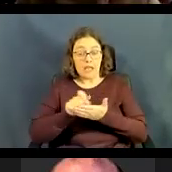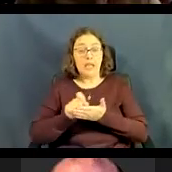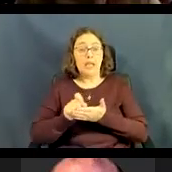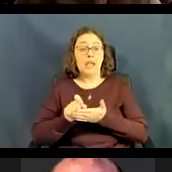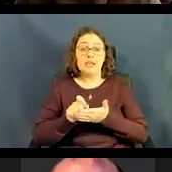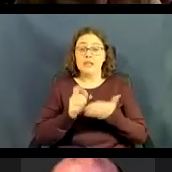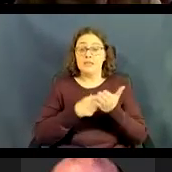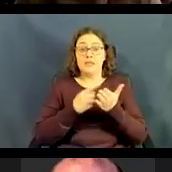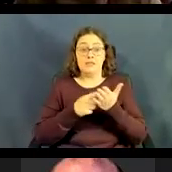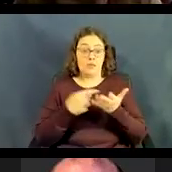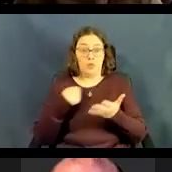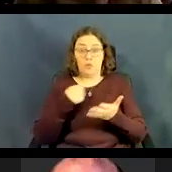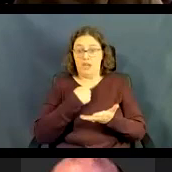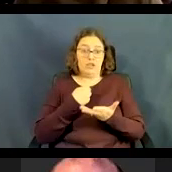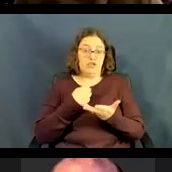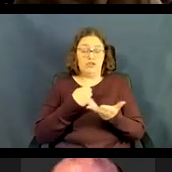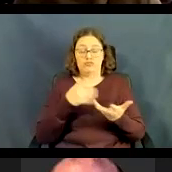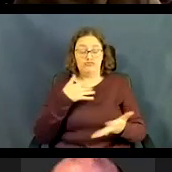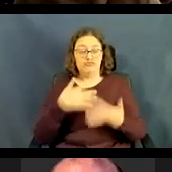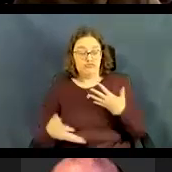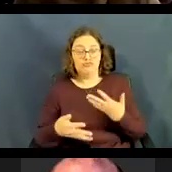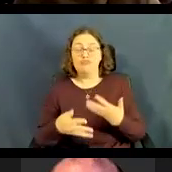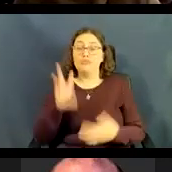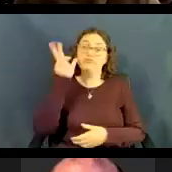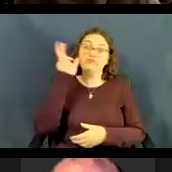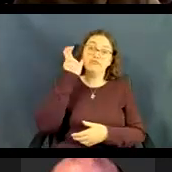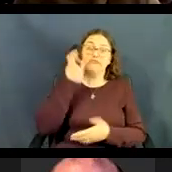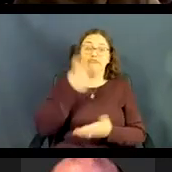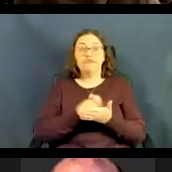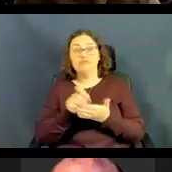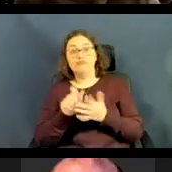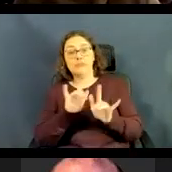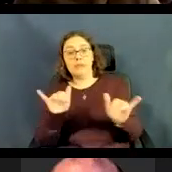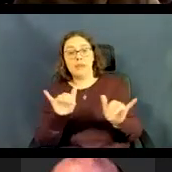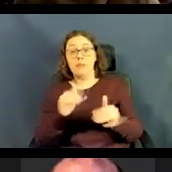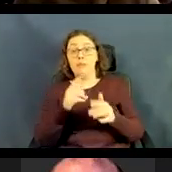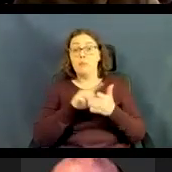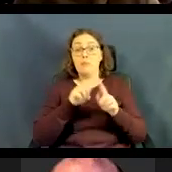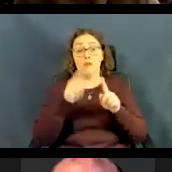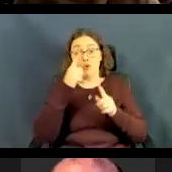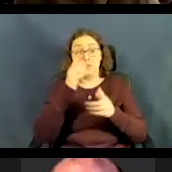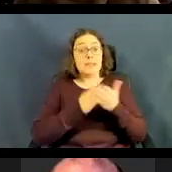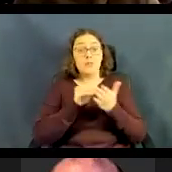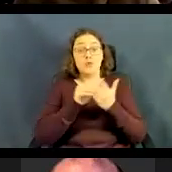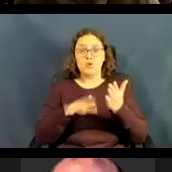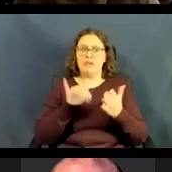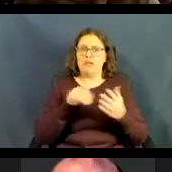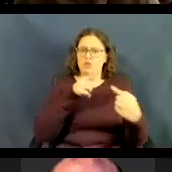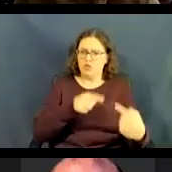for the entire state, make a copy, make a copy, make a copy before you do anything else.